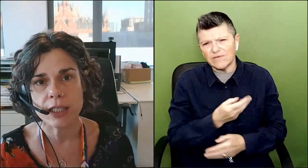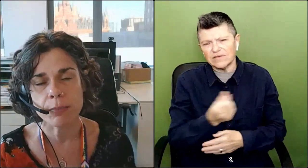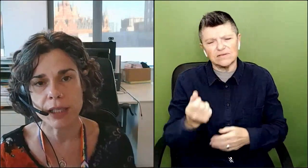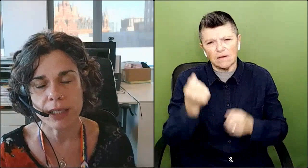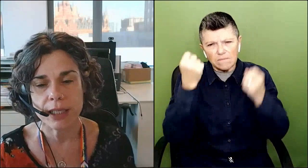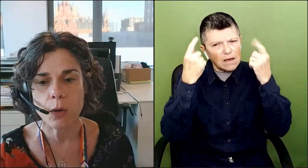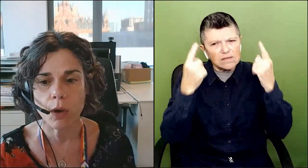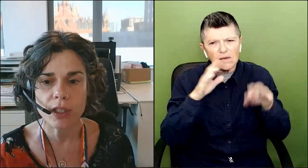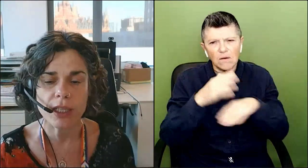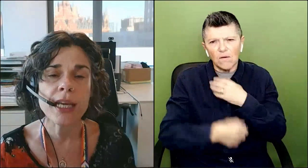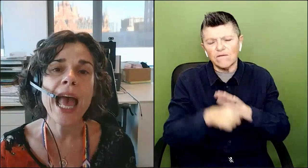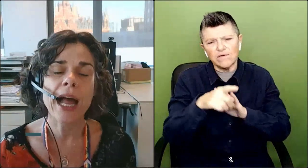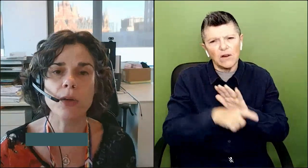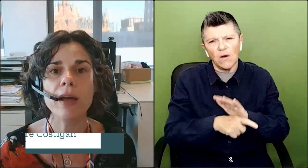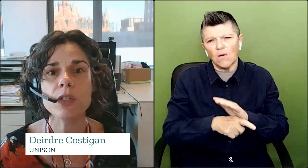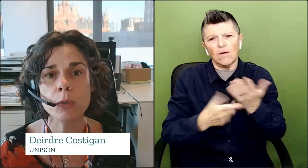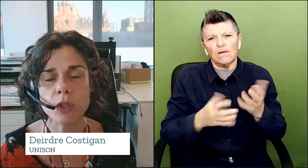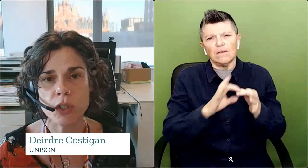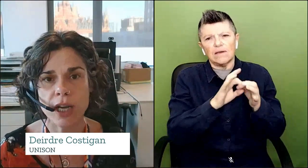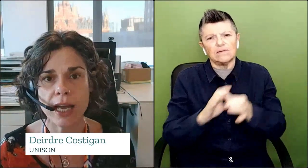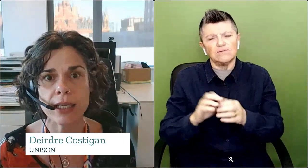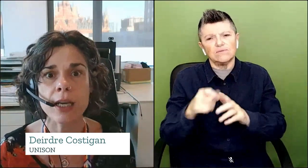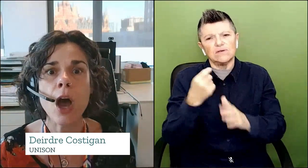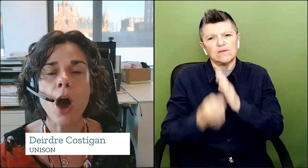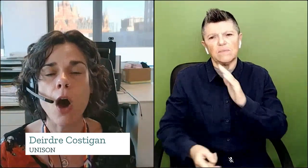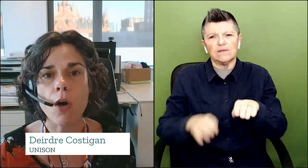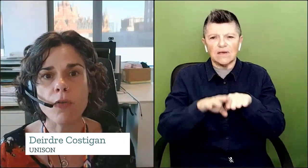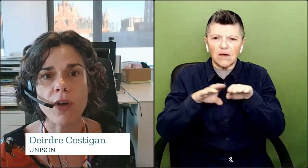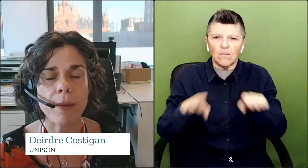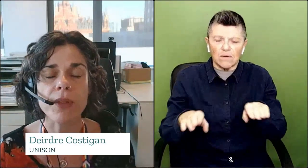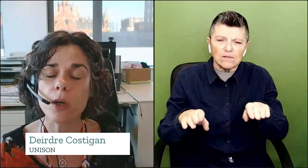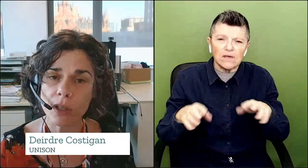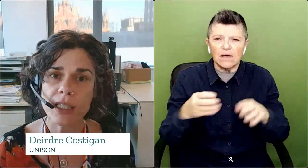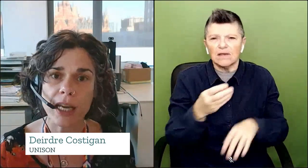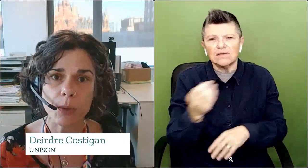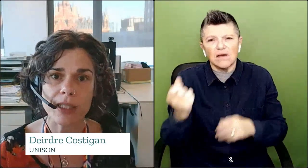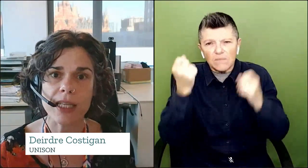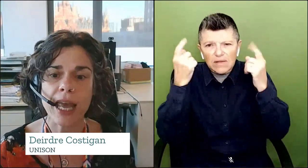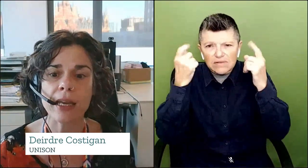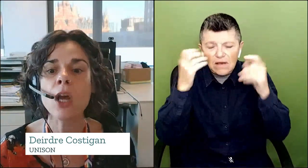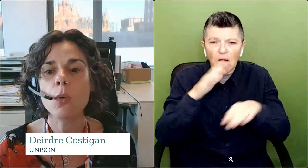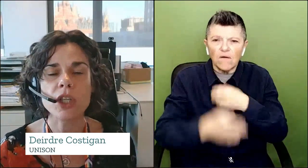to disability equality, and you'll have some understanding of the Equality Act 2010 which